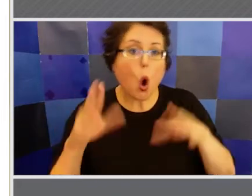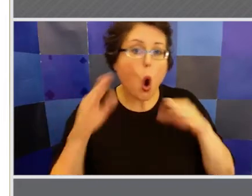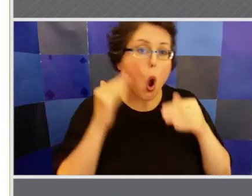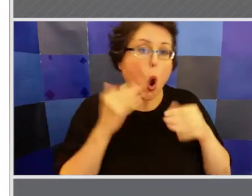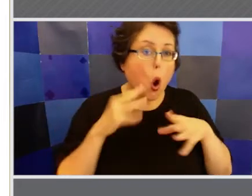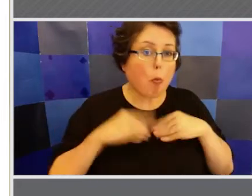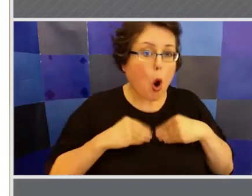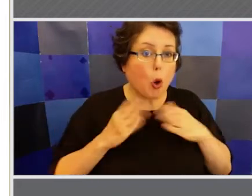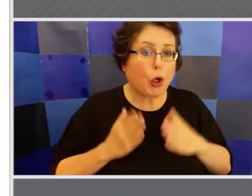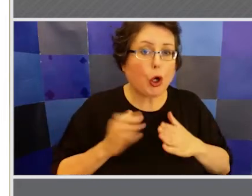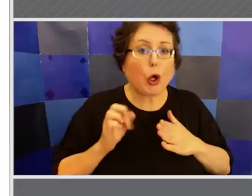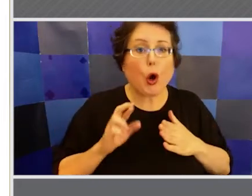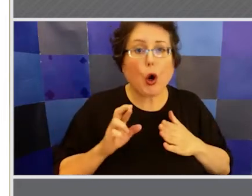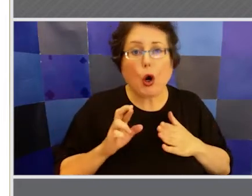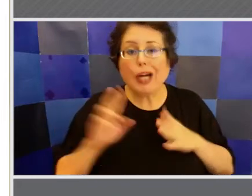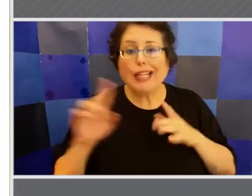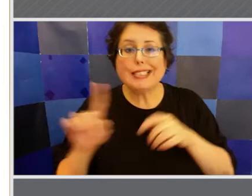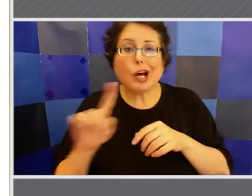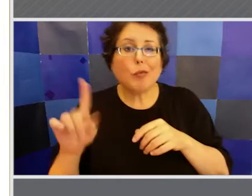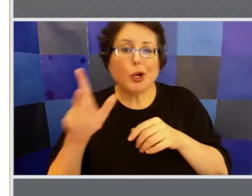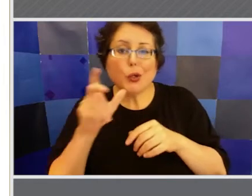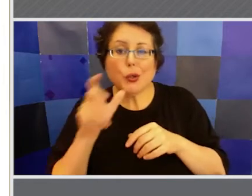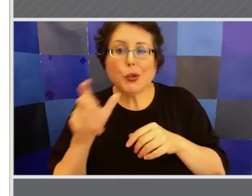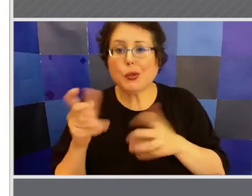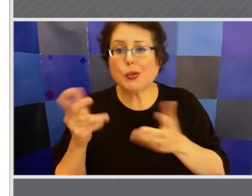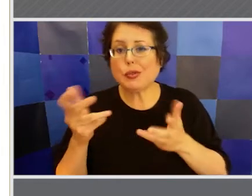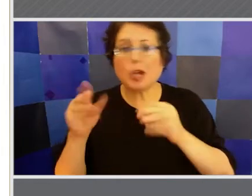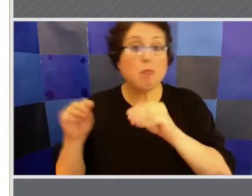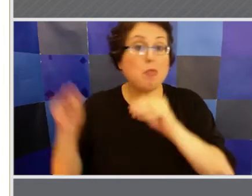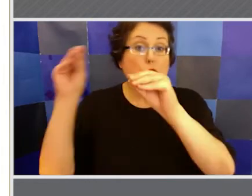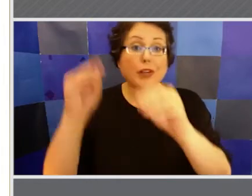know some of the moving into the housing.